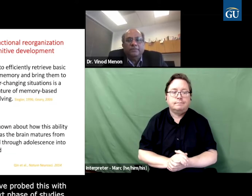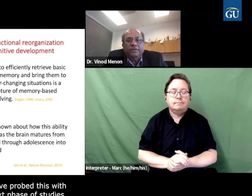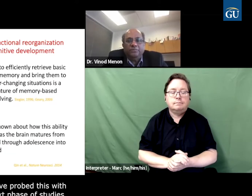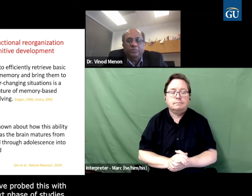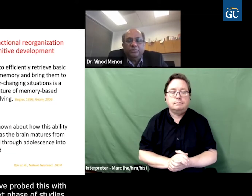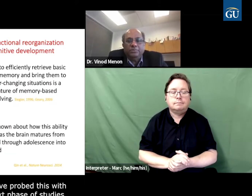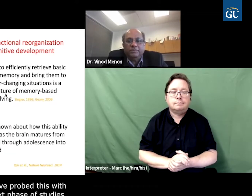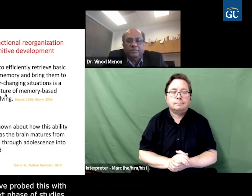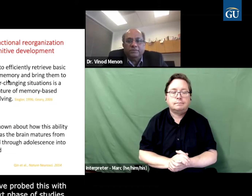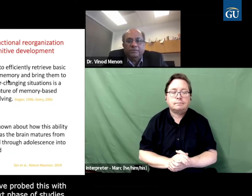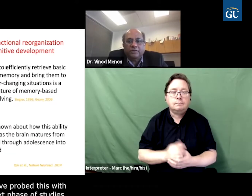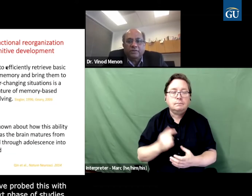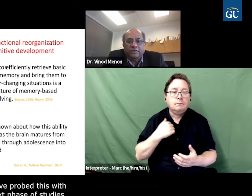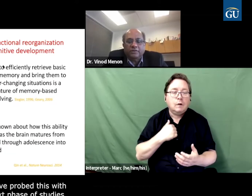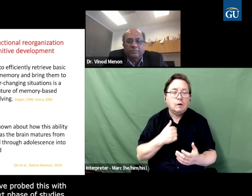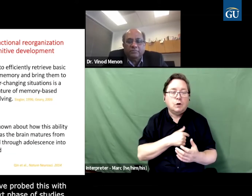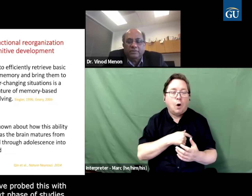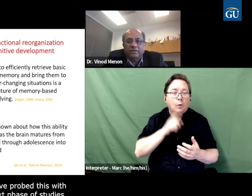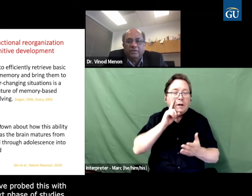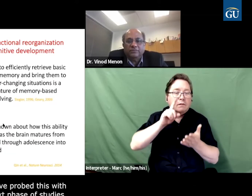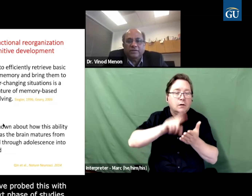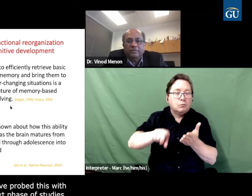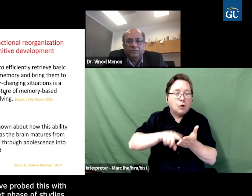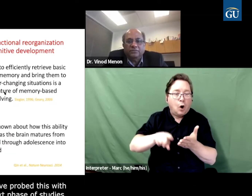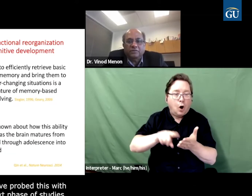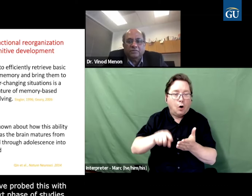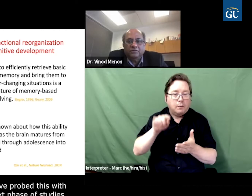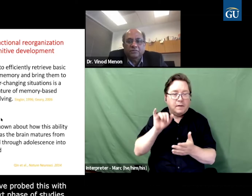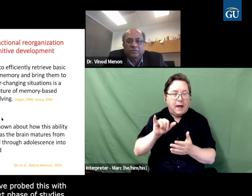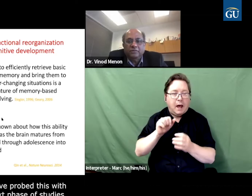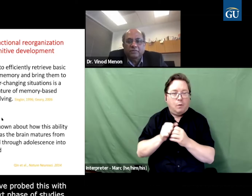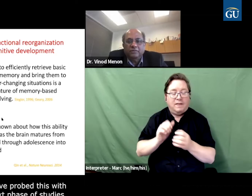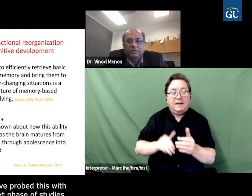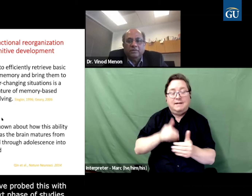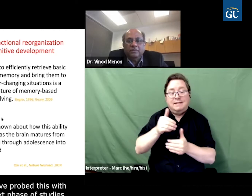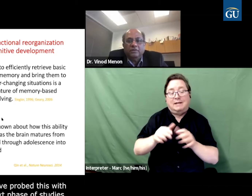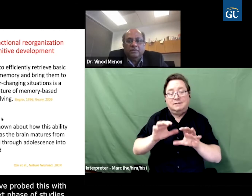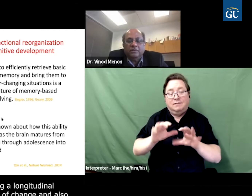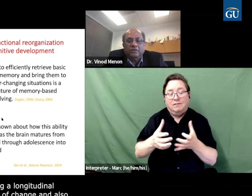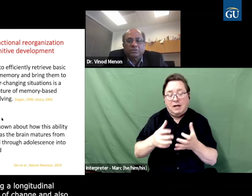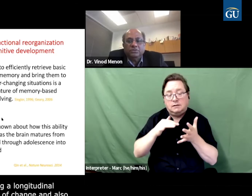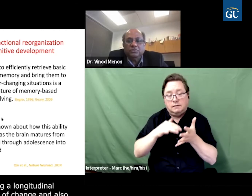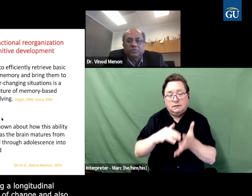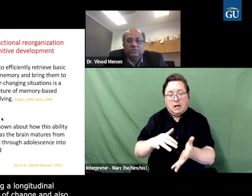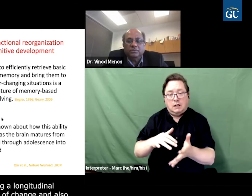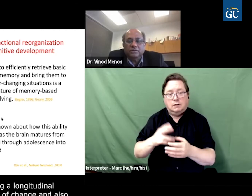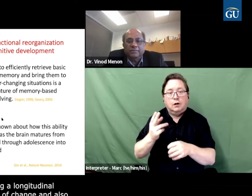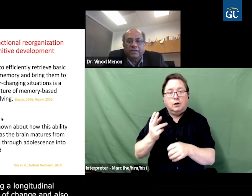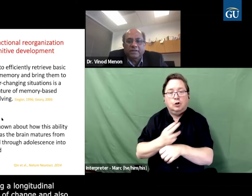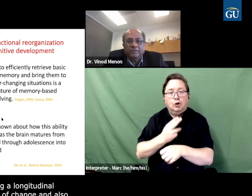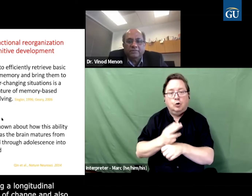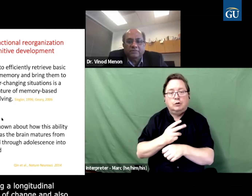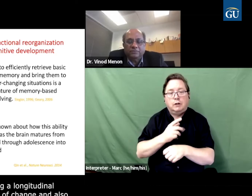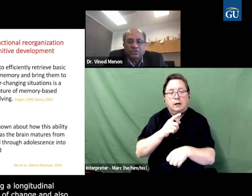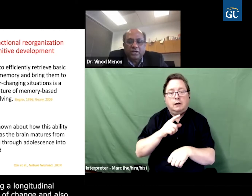so we've probed this with the next phase of studies using